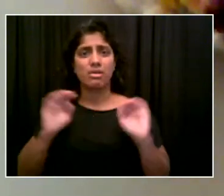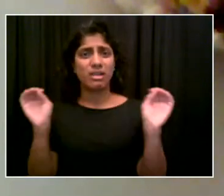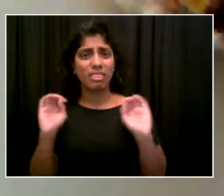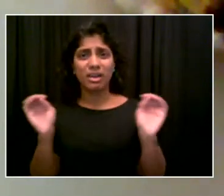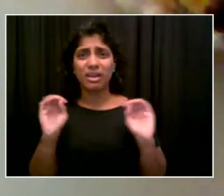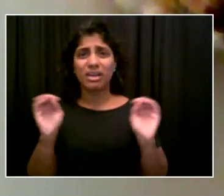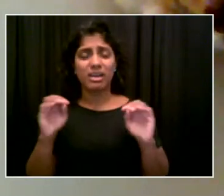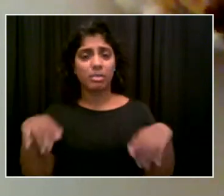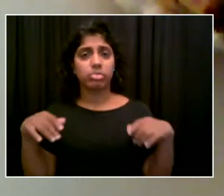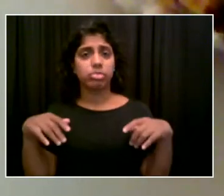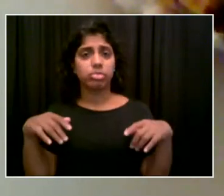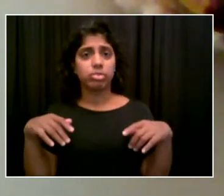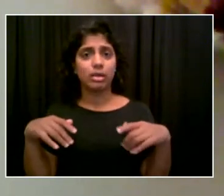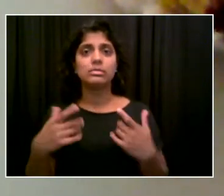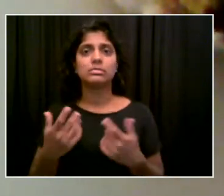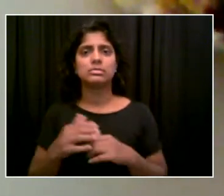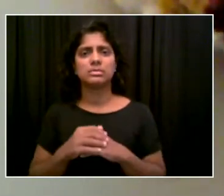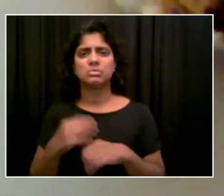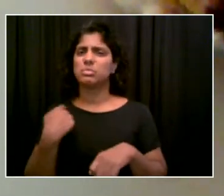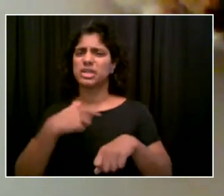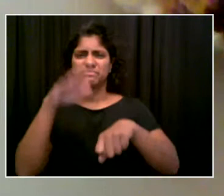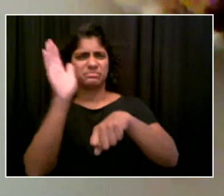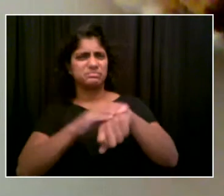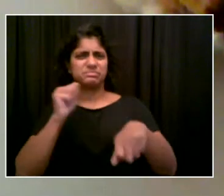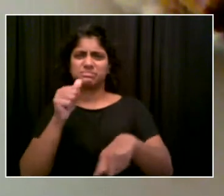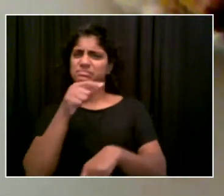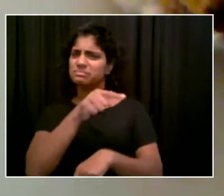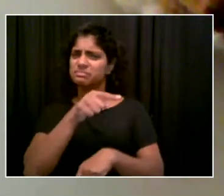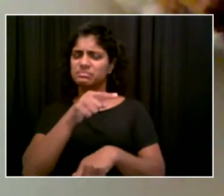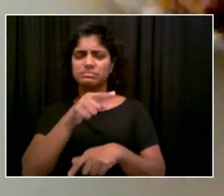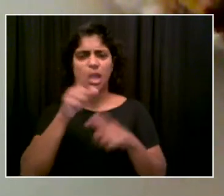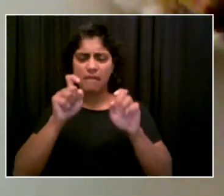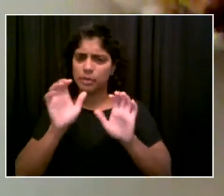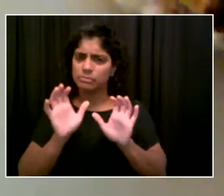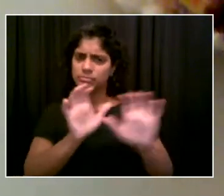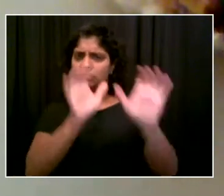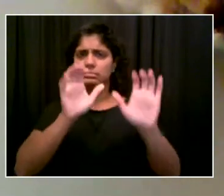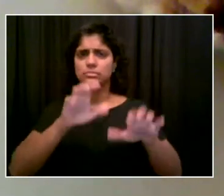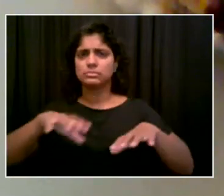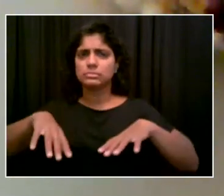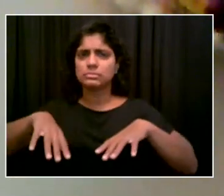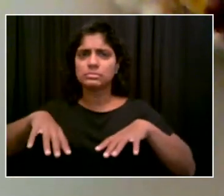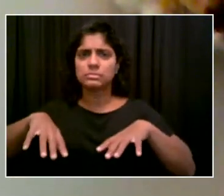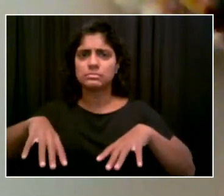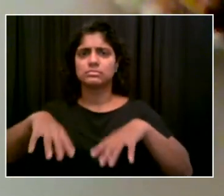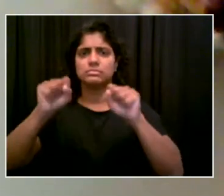I WILL DO IT AND PUT MY FOOT FORWARD AND OPENED THE DOOR, LET'S GET TO WORK SO WE CAN FINALLY SOLVE THSEEP ROBLEMS. CONGESTION